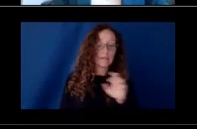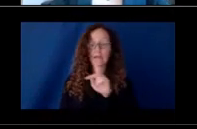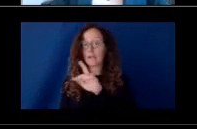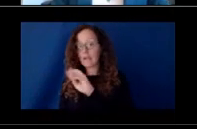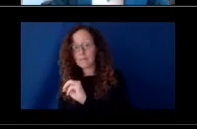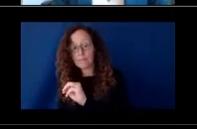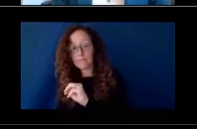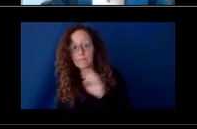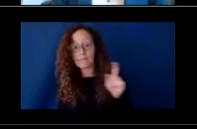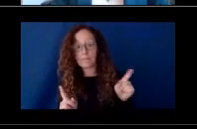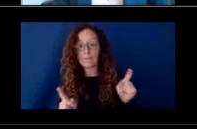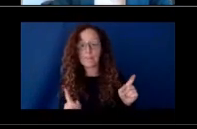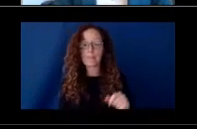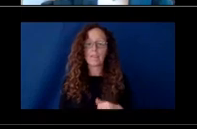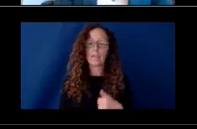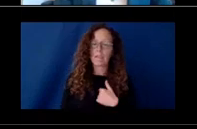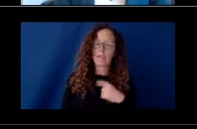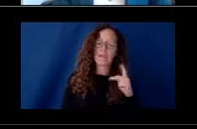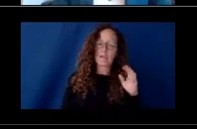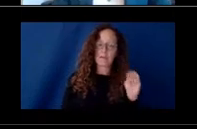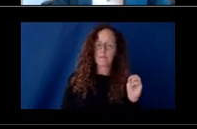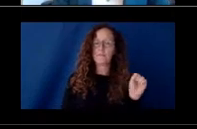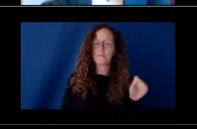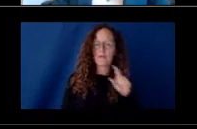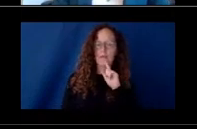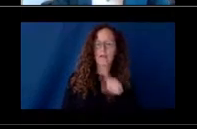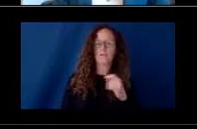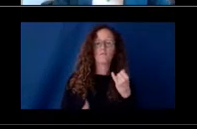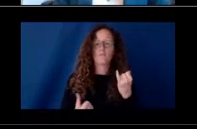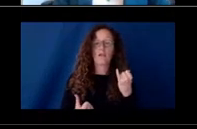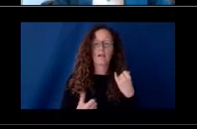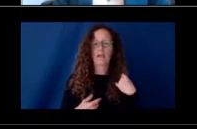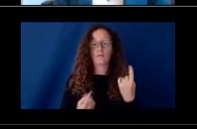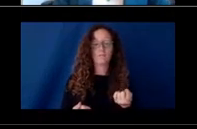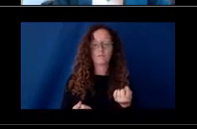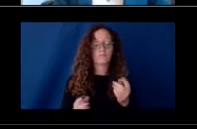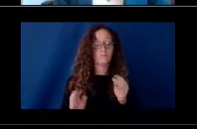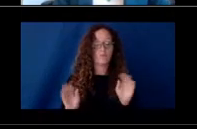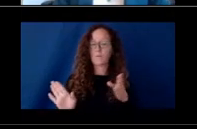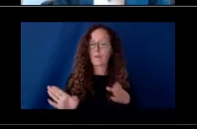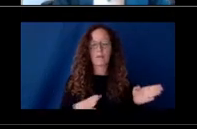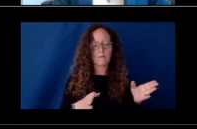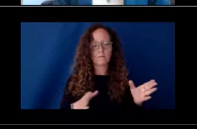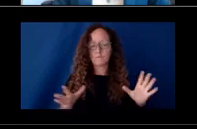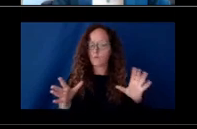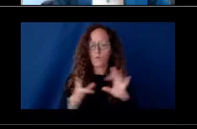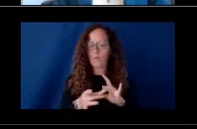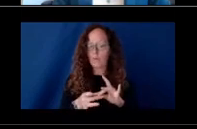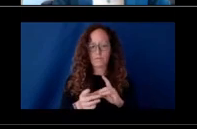Yeah. I can take that. As of right now, there's no plan to correlate the two. We do know that